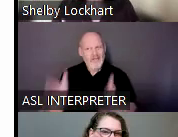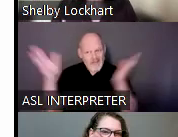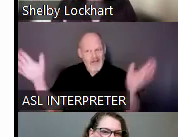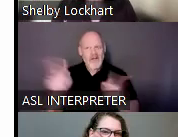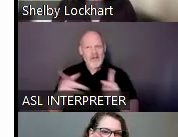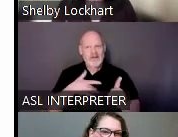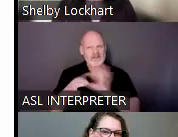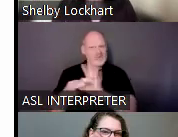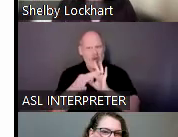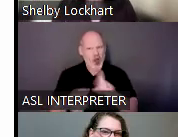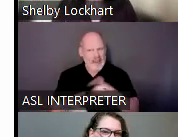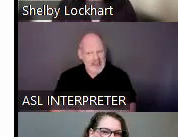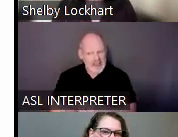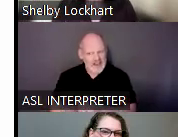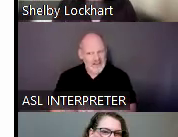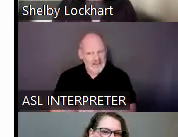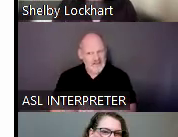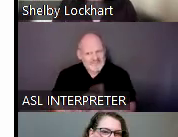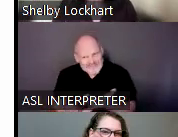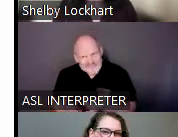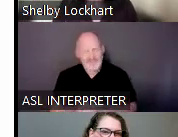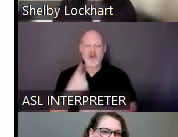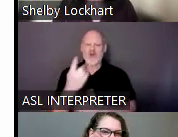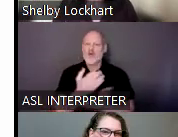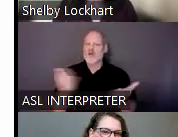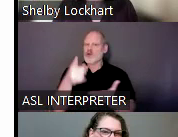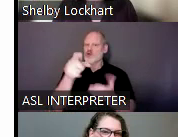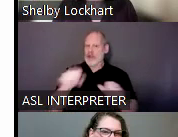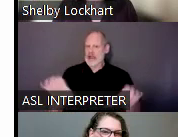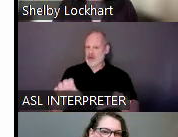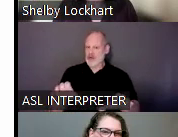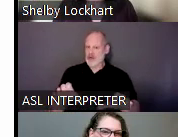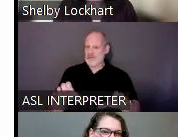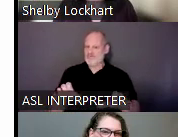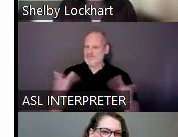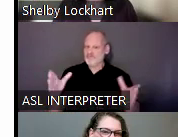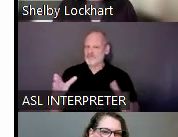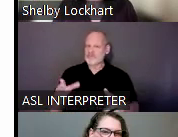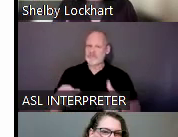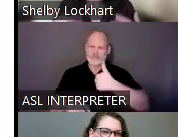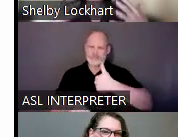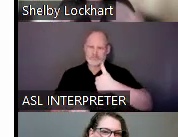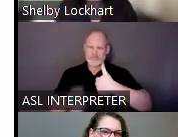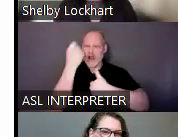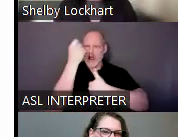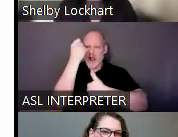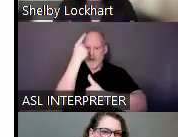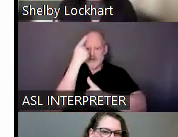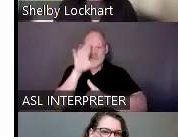you can do as a staff is to really understand your problem; and I will say it again - the